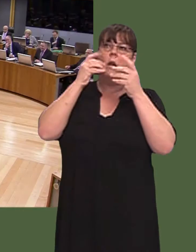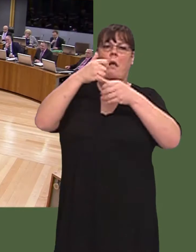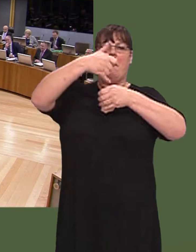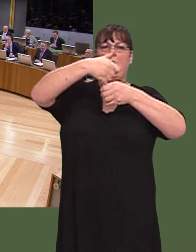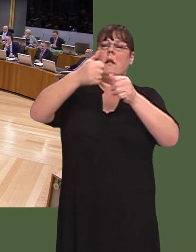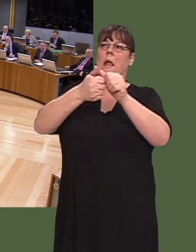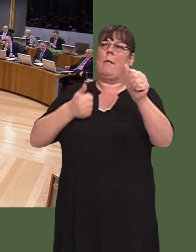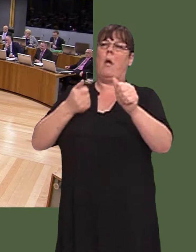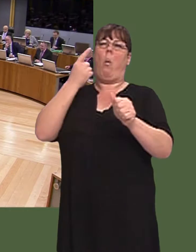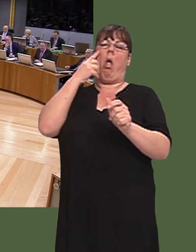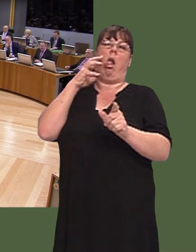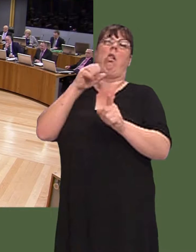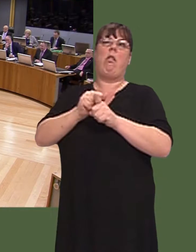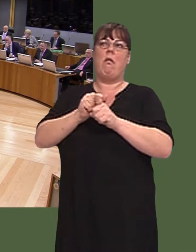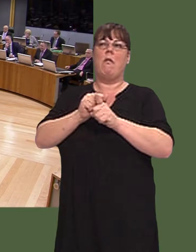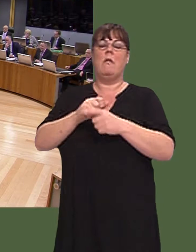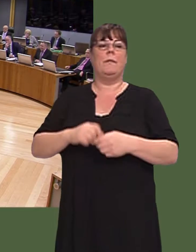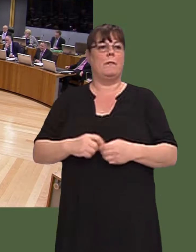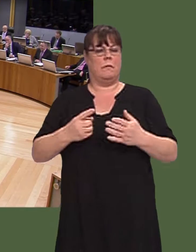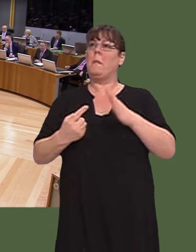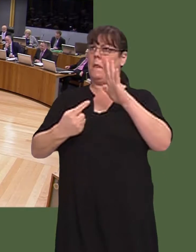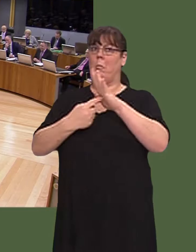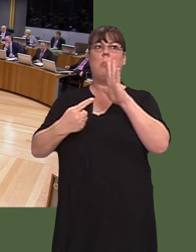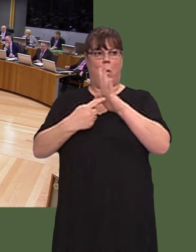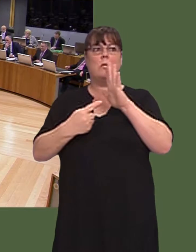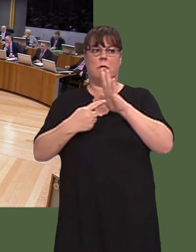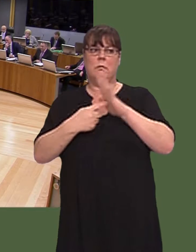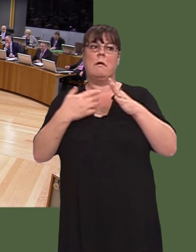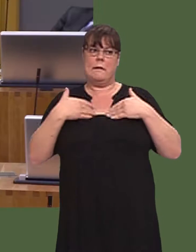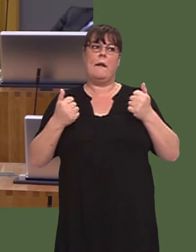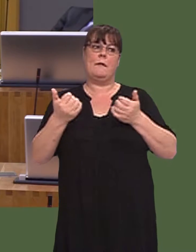Carwyn Jones: I think itís hugely important that safety standards are maintained and that